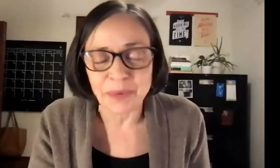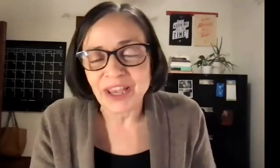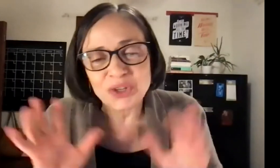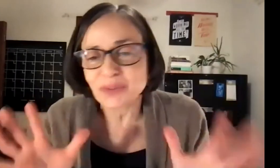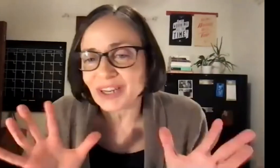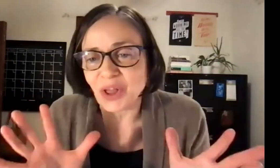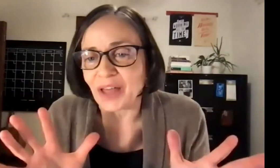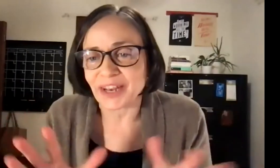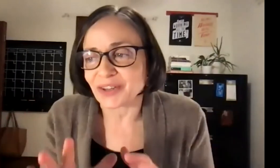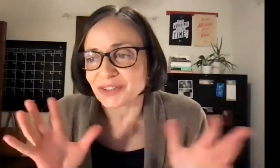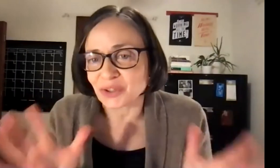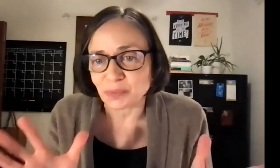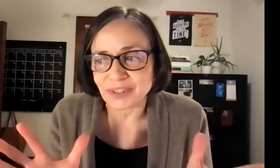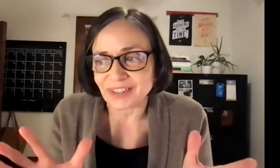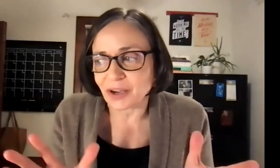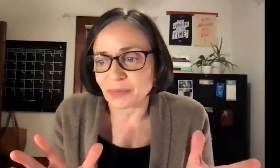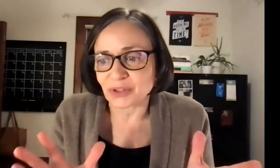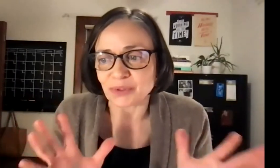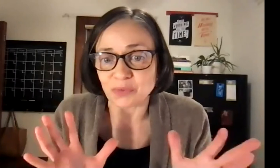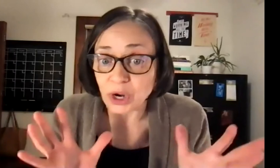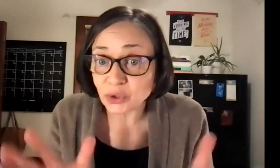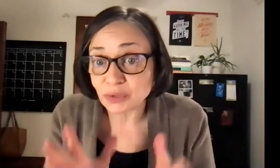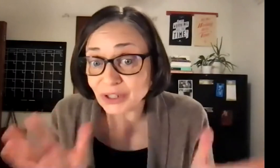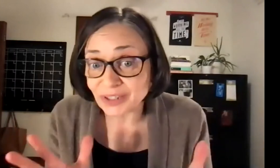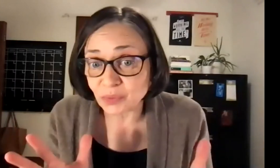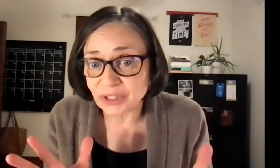Rather than highlighting Blacks as subjects, the work reveals the act of not seeing". A